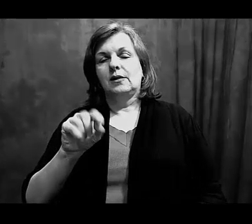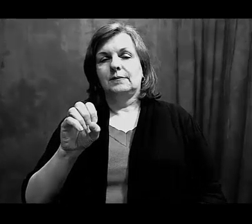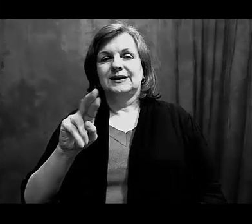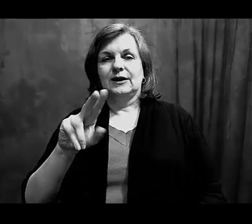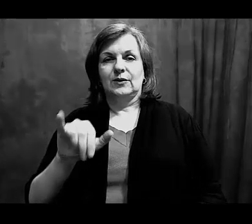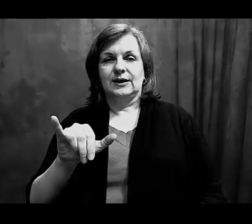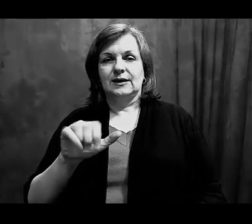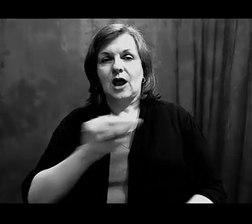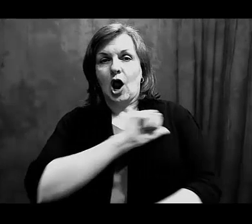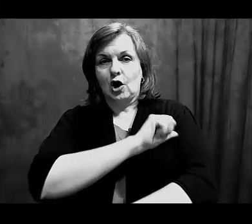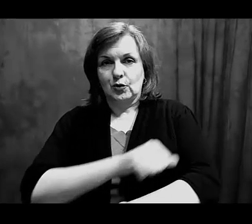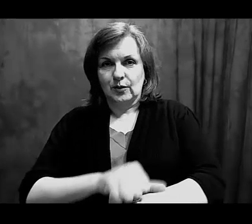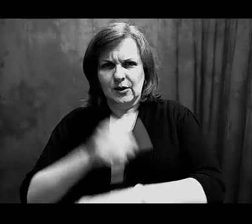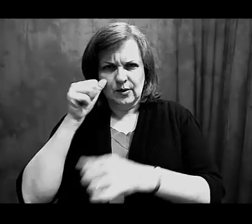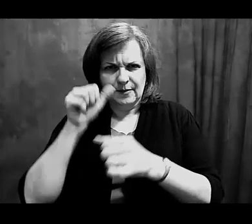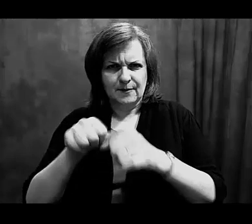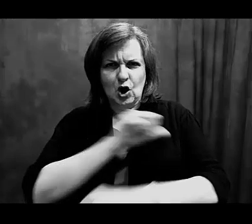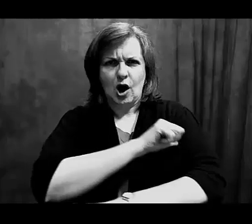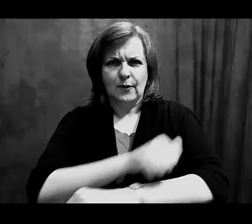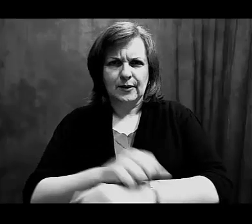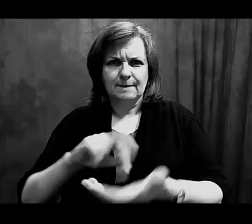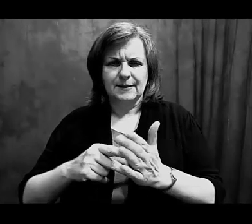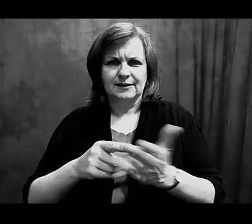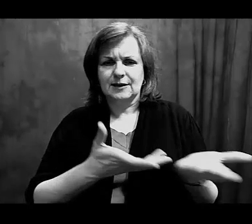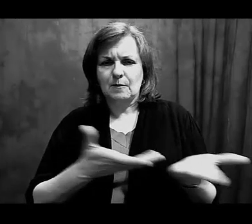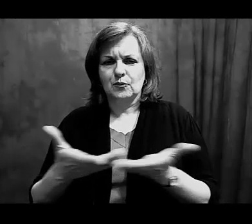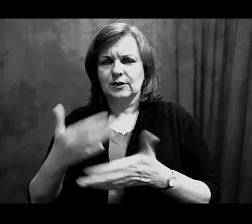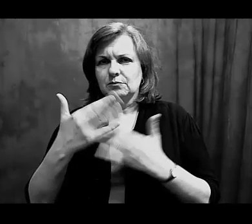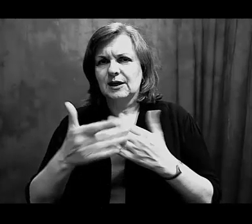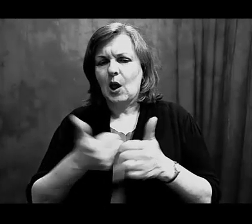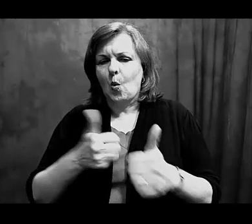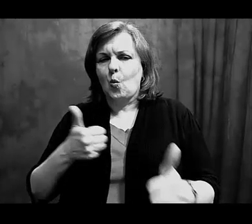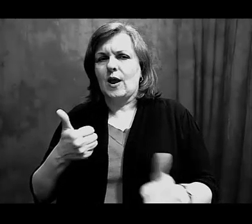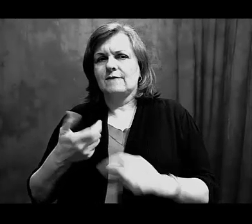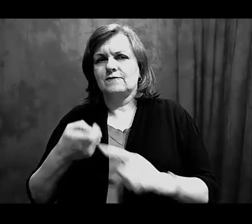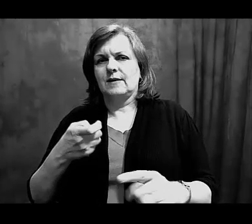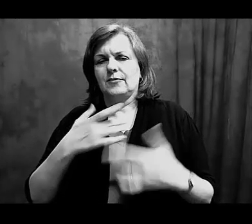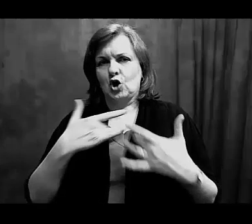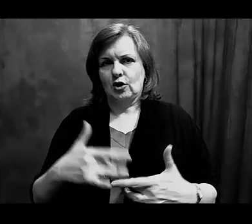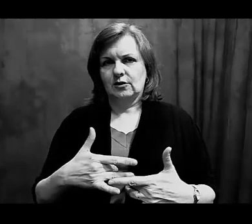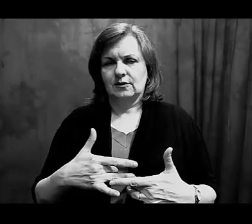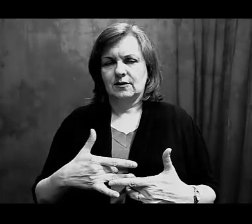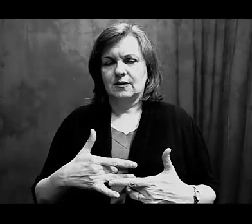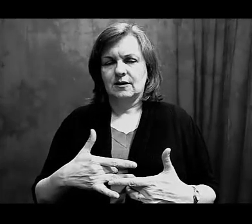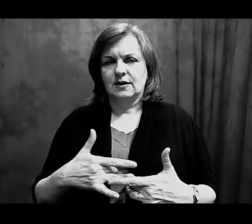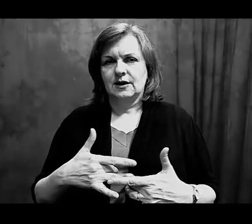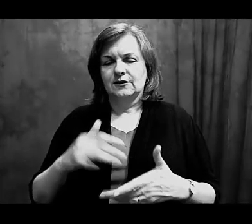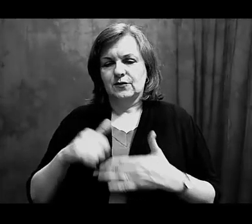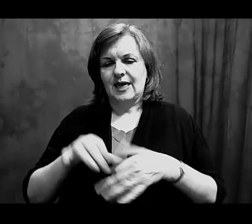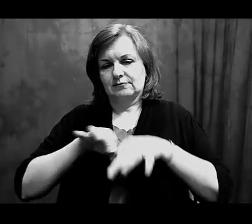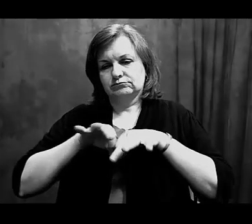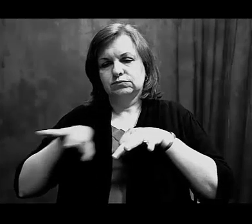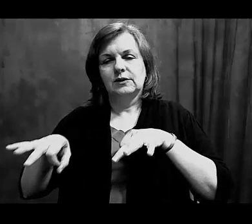it's going to return to the right atrium always! from here it goes to the right ventricle